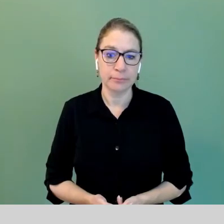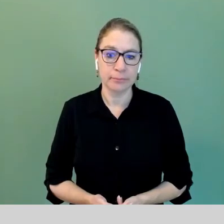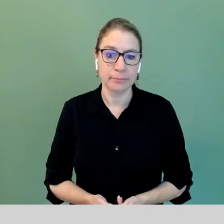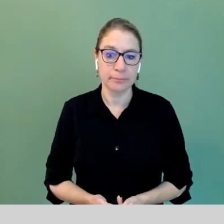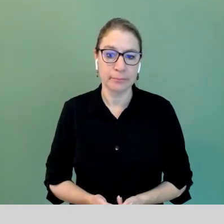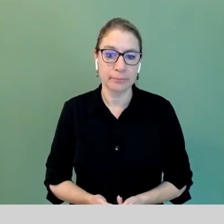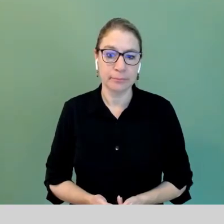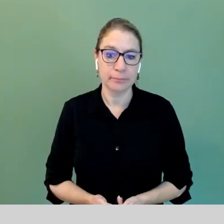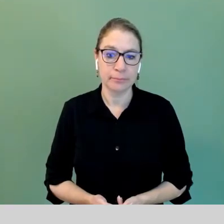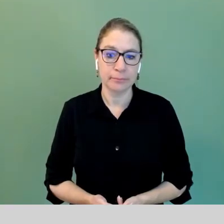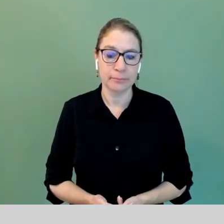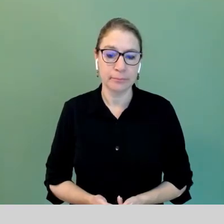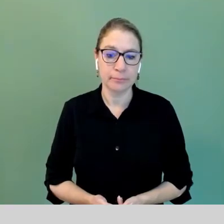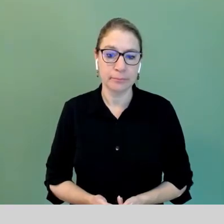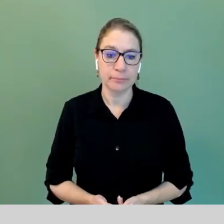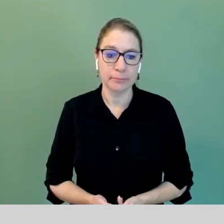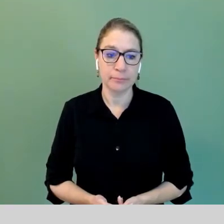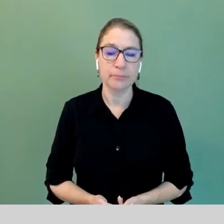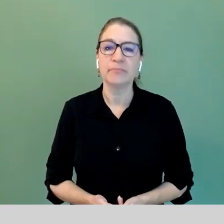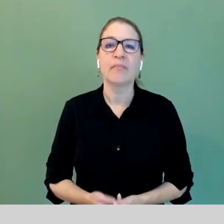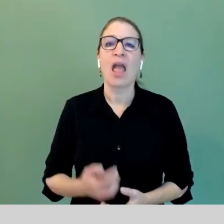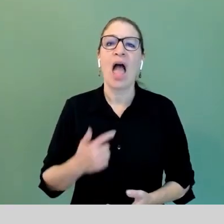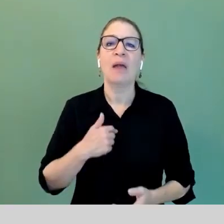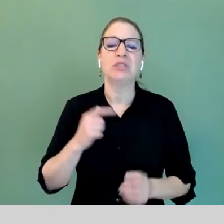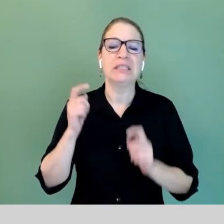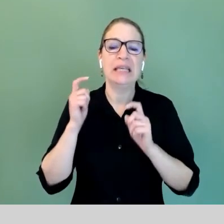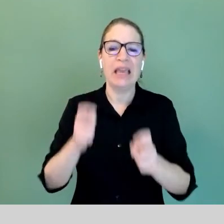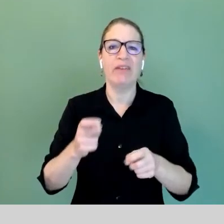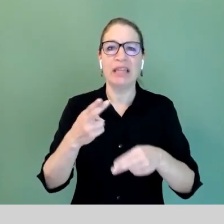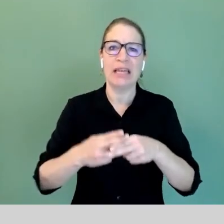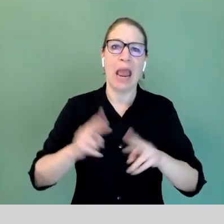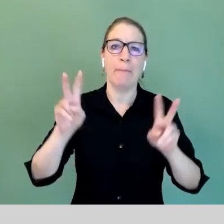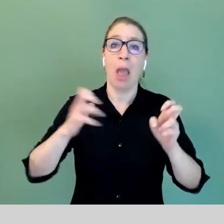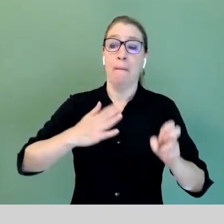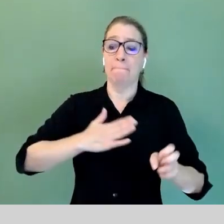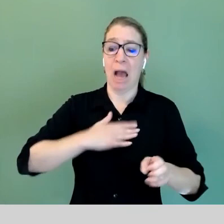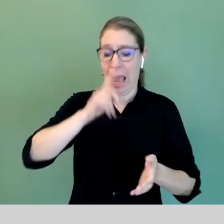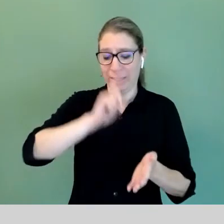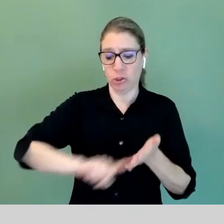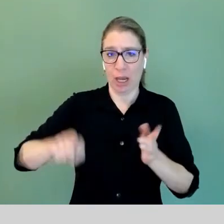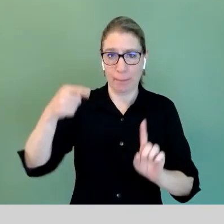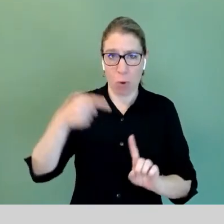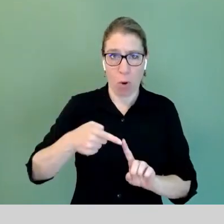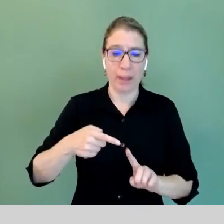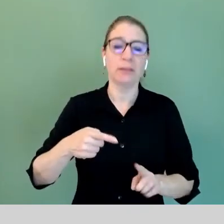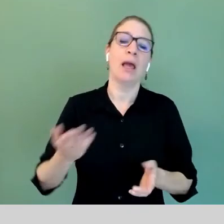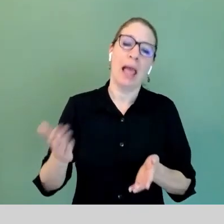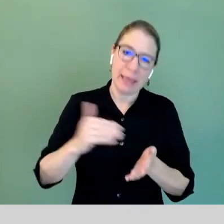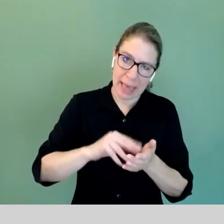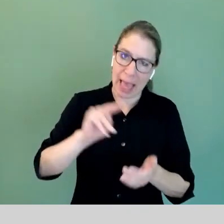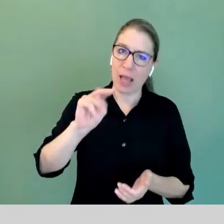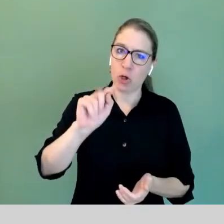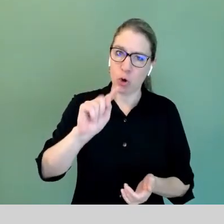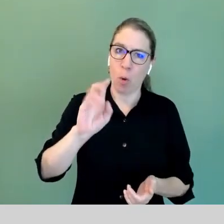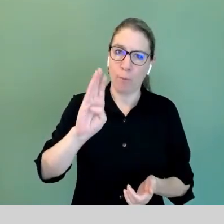my checkpoint, and I'm just giving it the name, my checkpoint. Again, we have a Jupyter notebook opening up here.